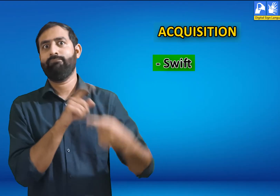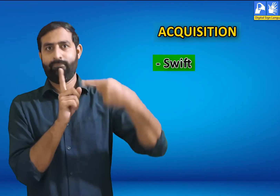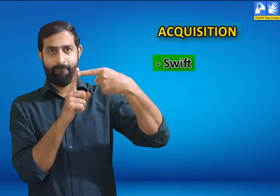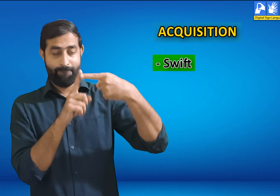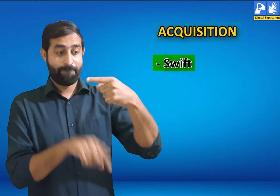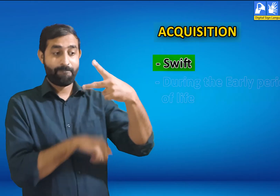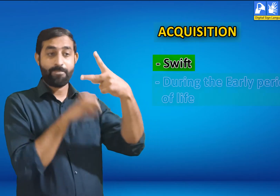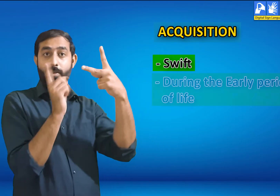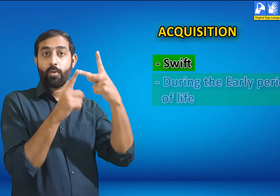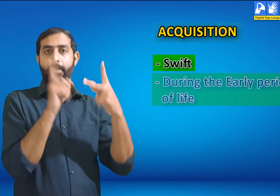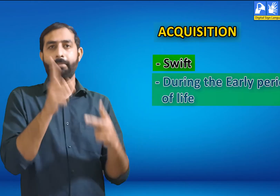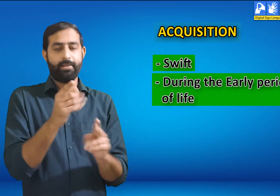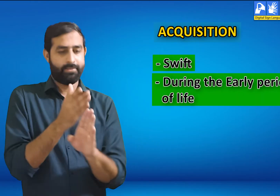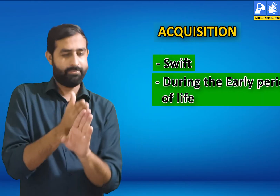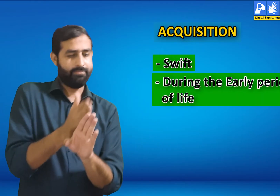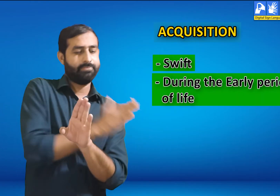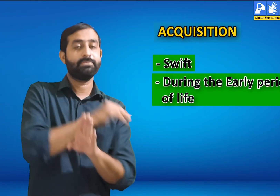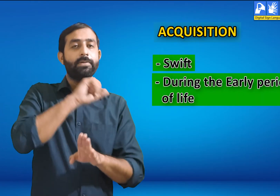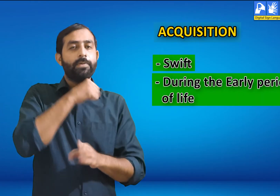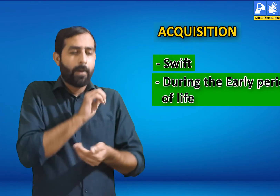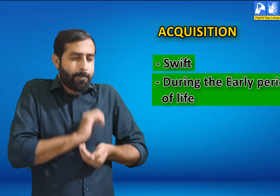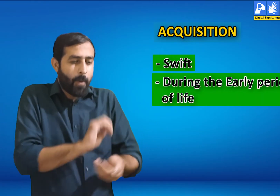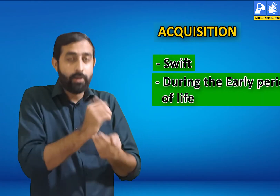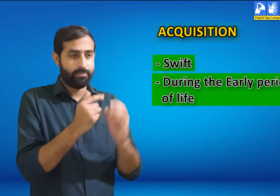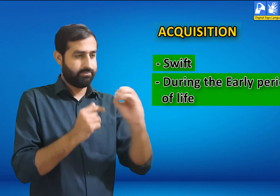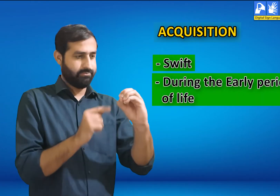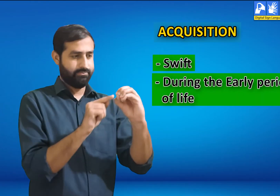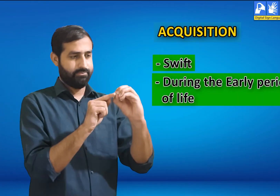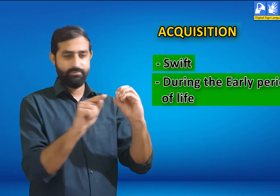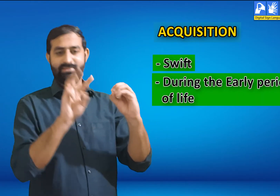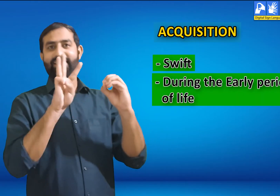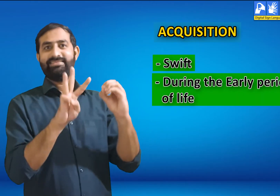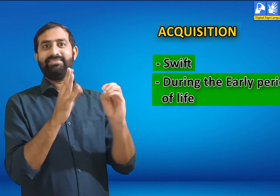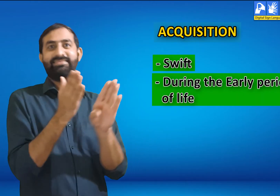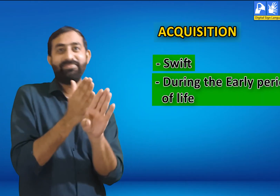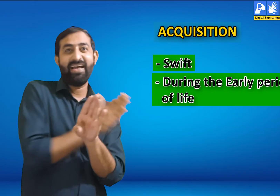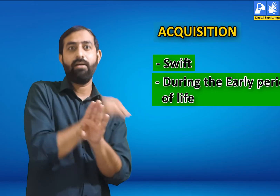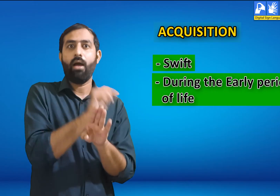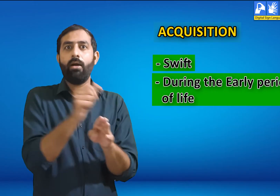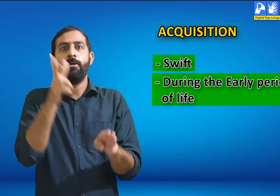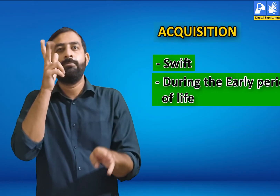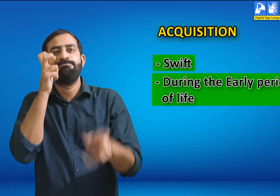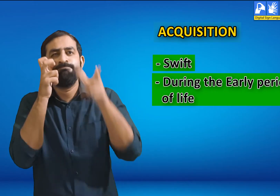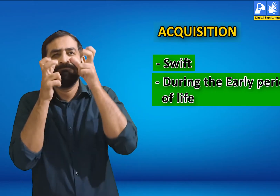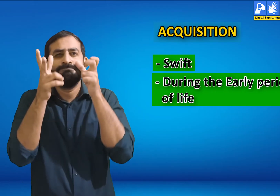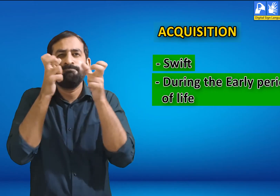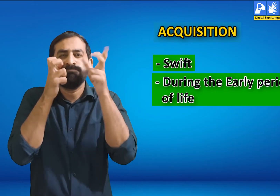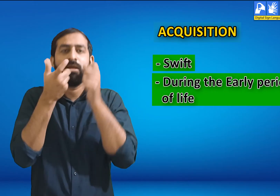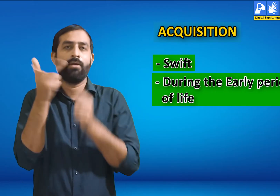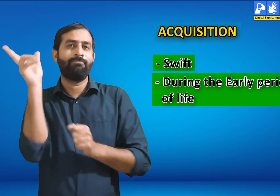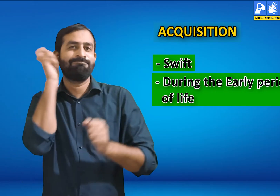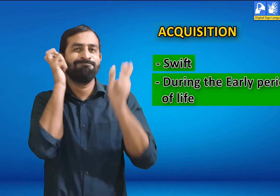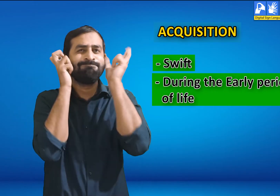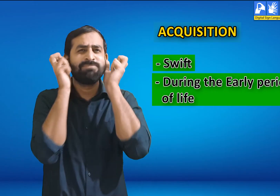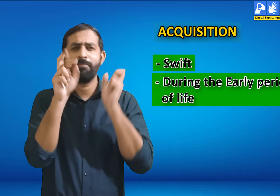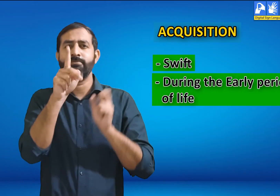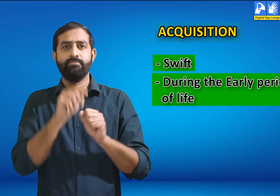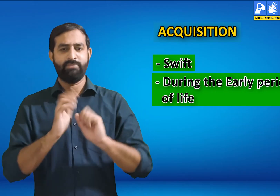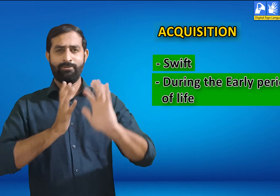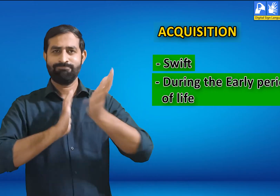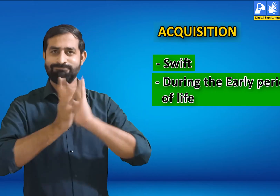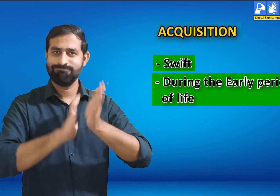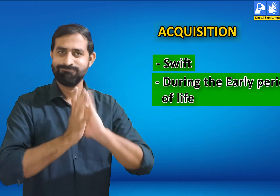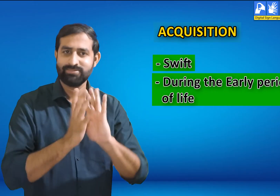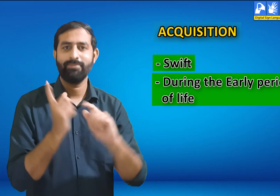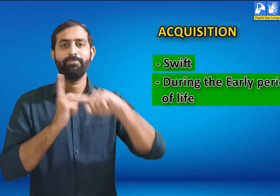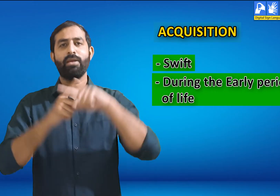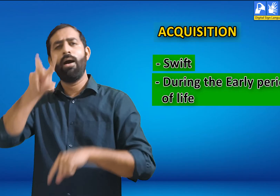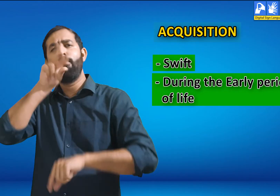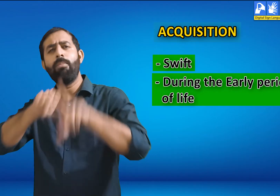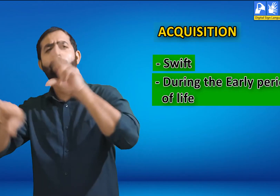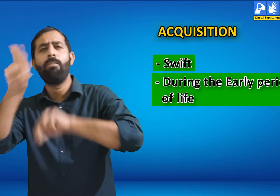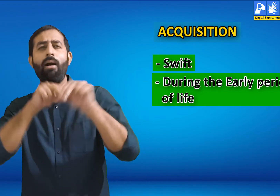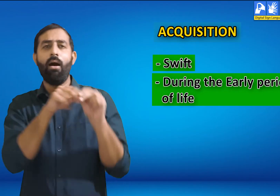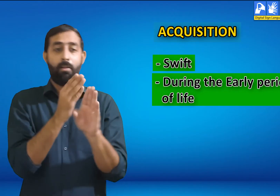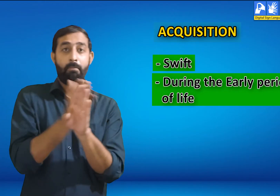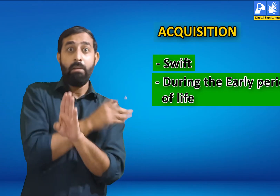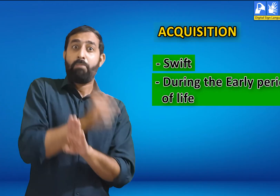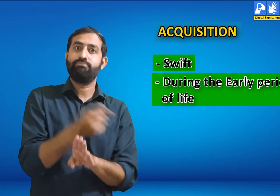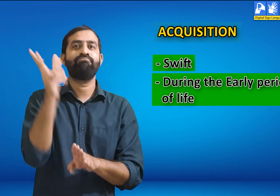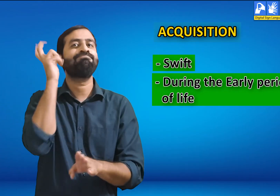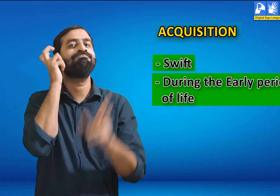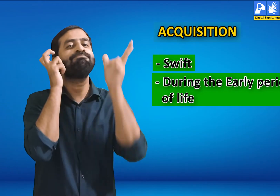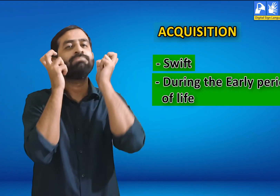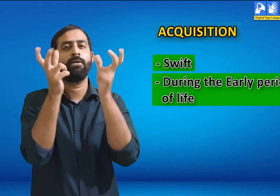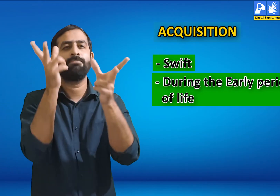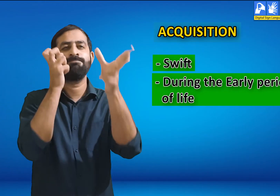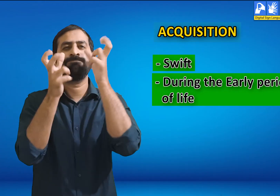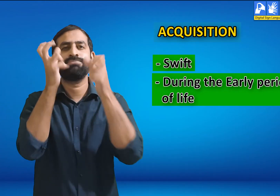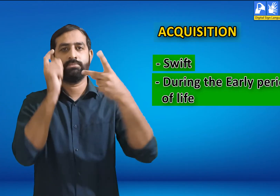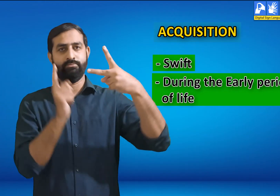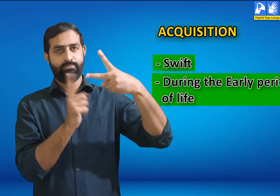Secondly, it occurs during the early period i.e., 0-3 years of life in which the child acquires spoken or sign language.